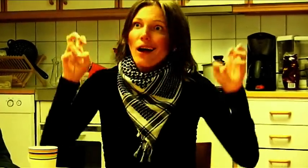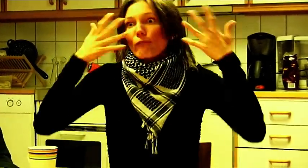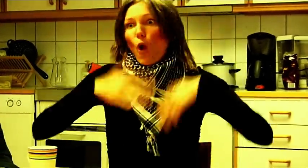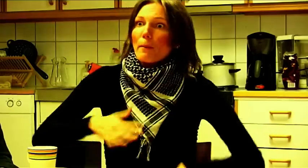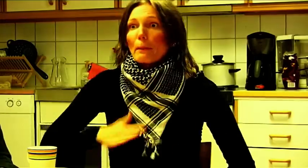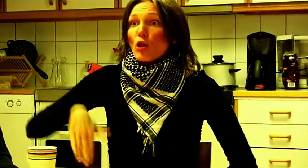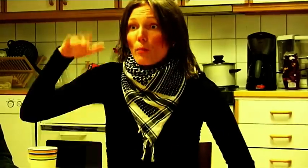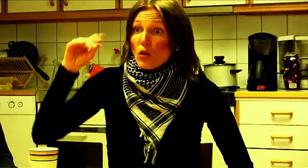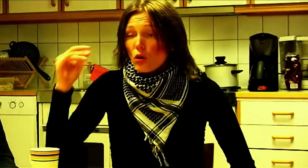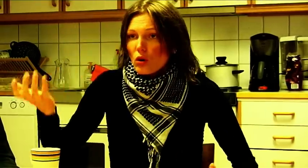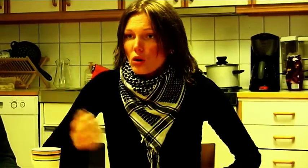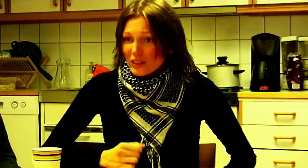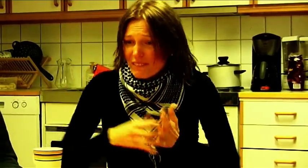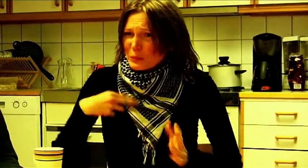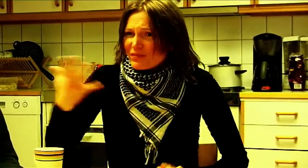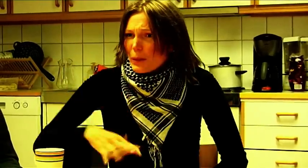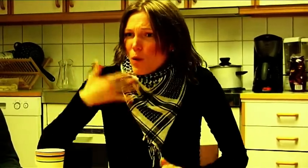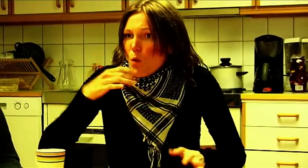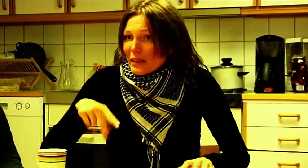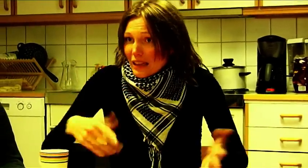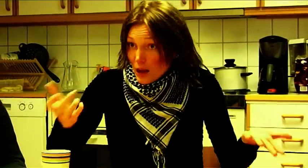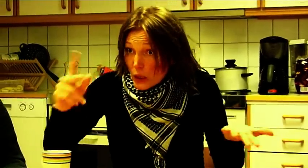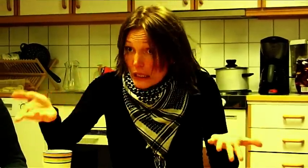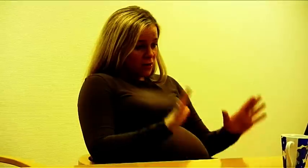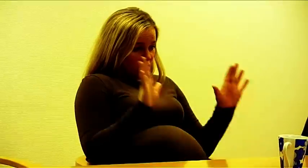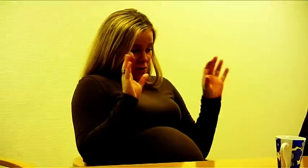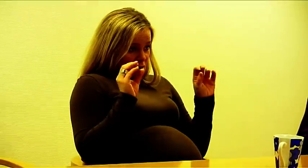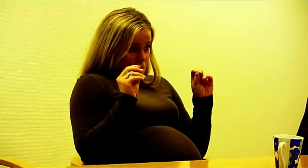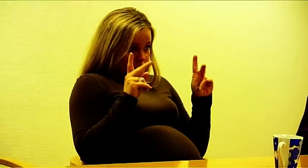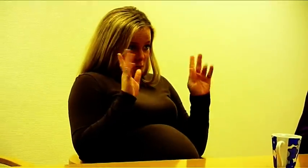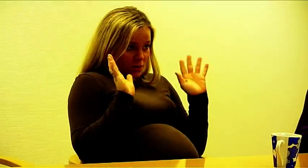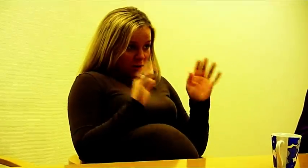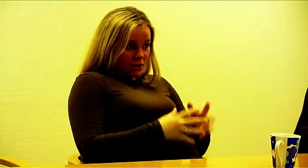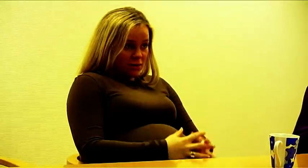I lost my childhood. That's why I don't want to talk about it. Okay, whatever.